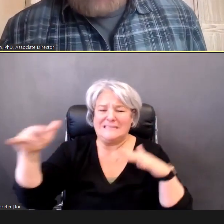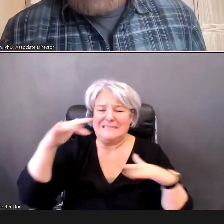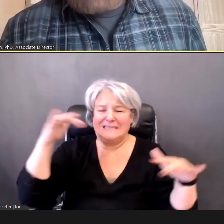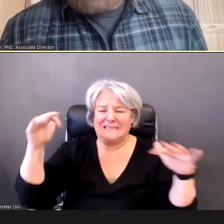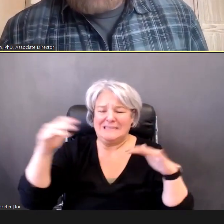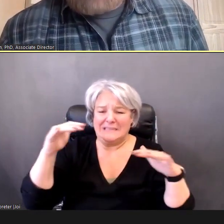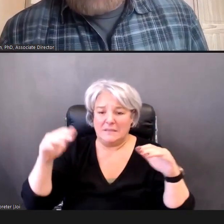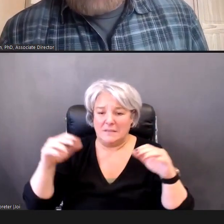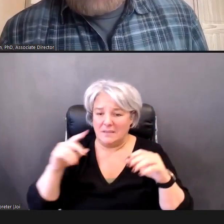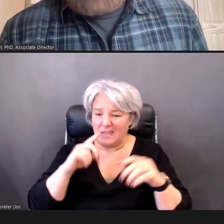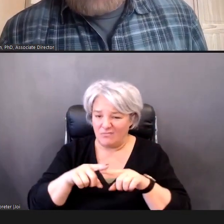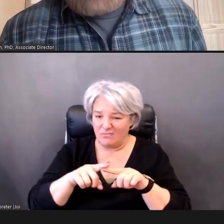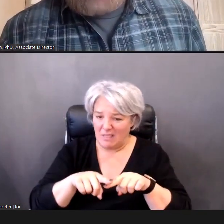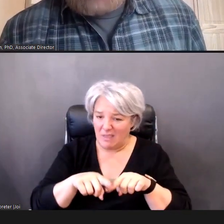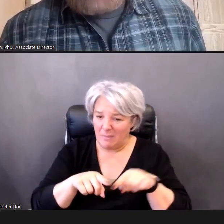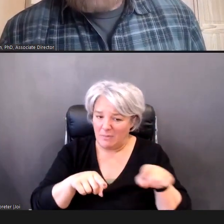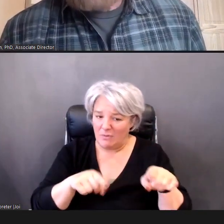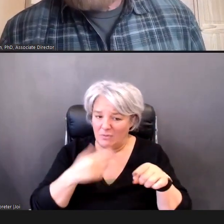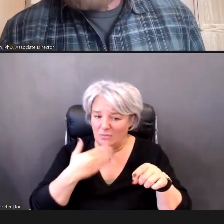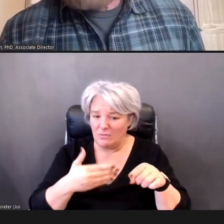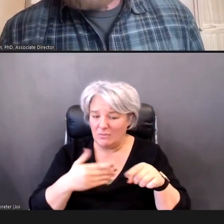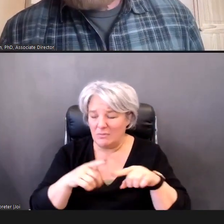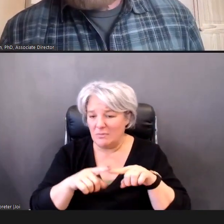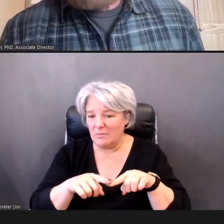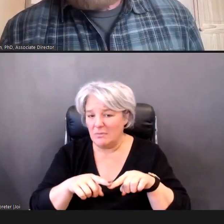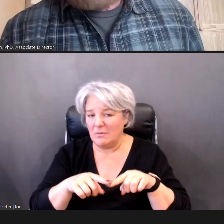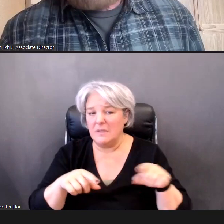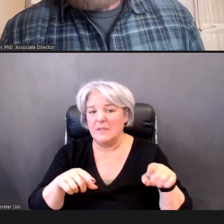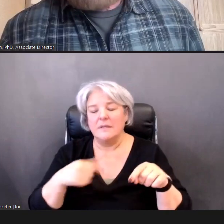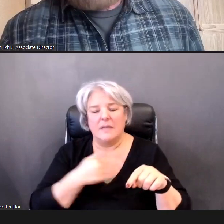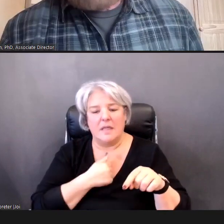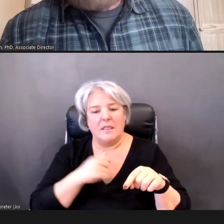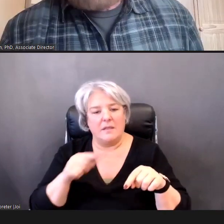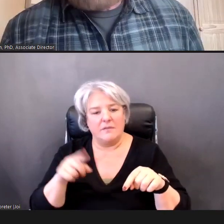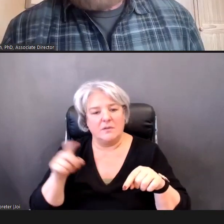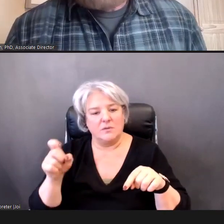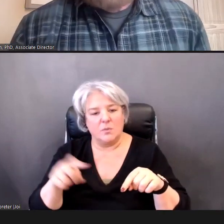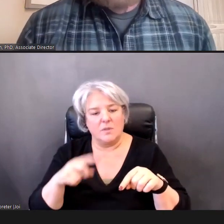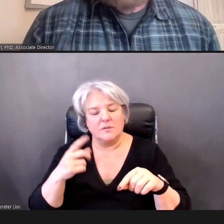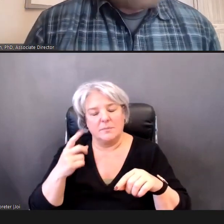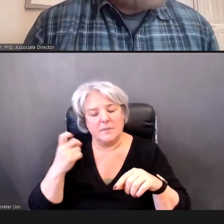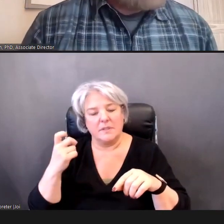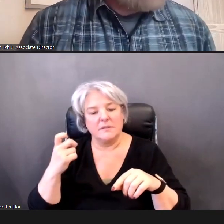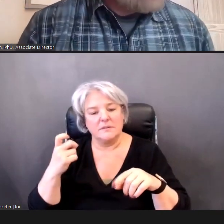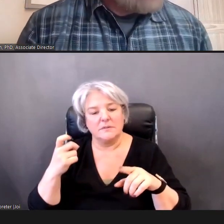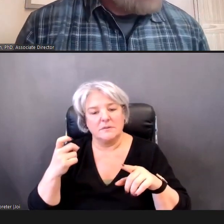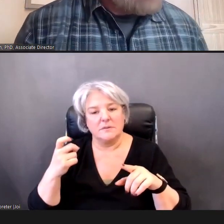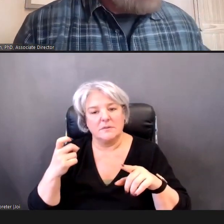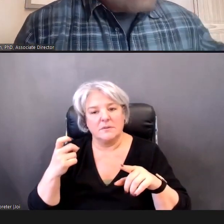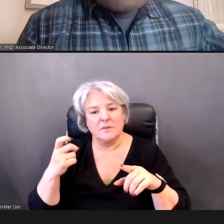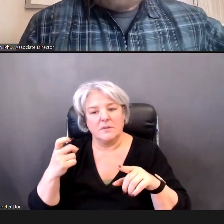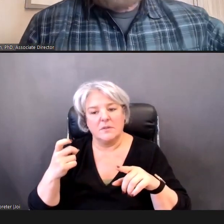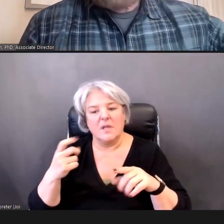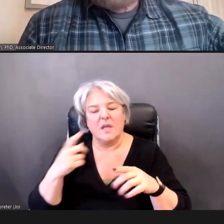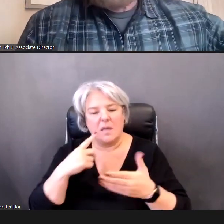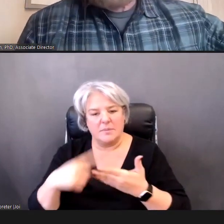Terry yeah absolutely in fact I love this question because that's one of the